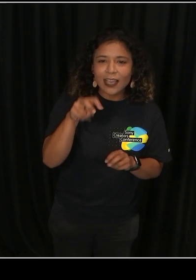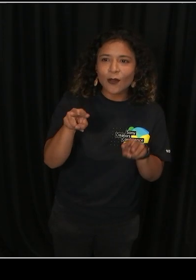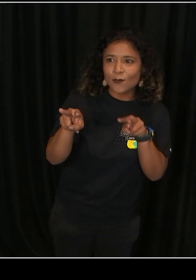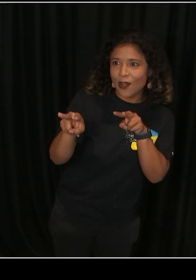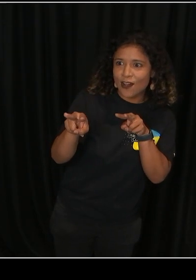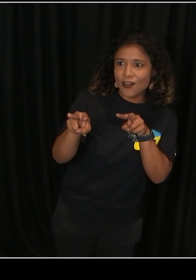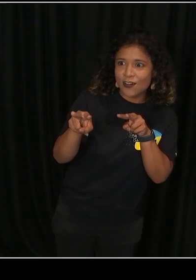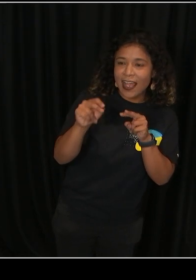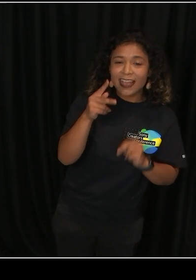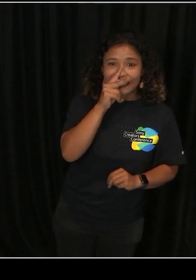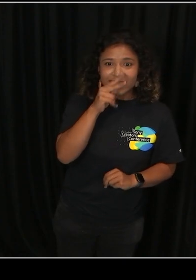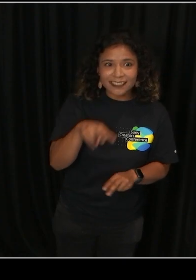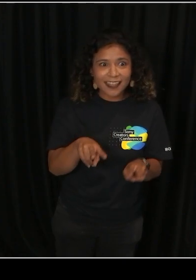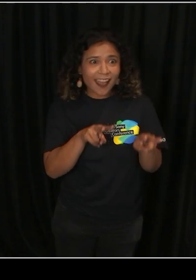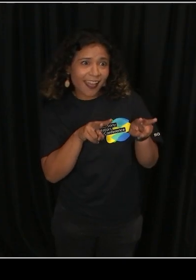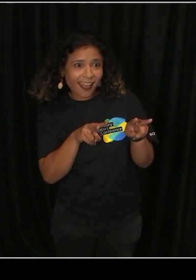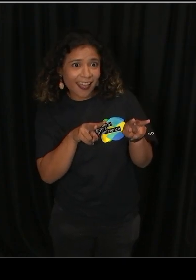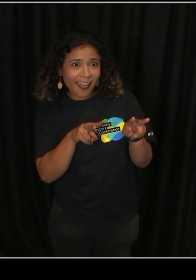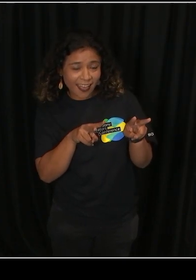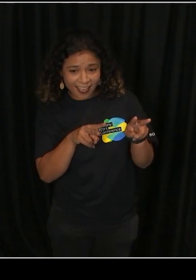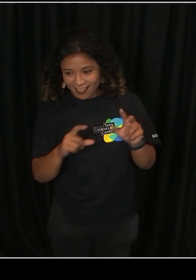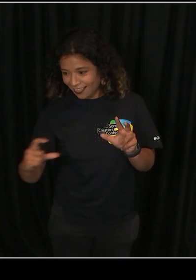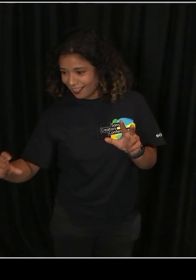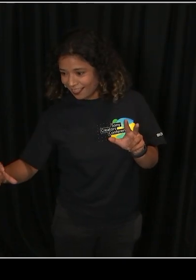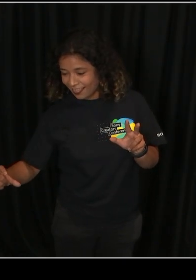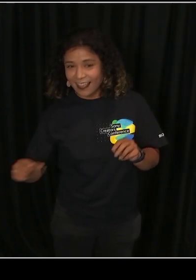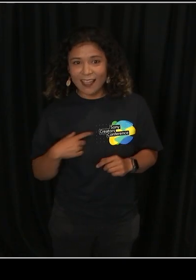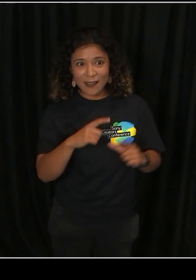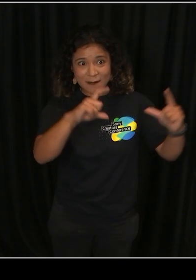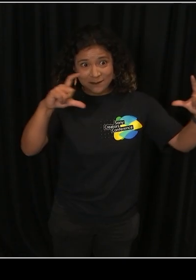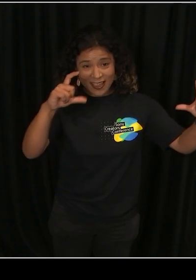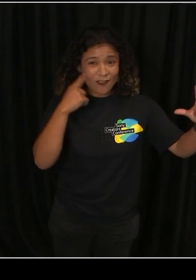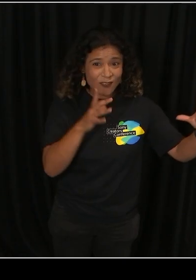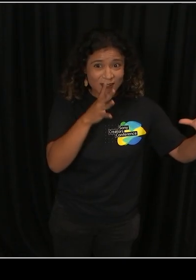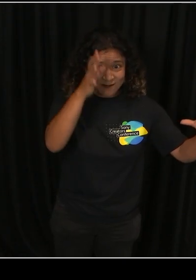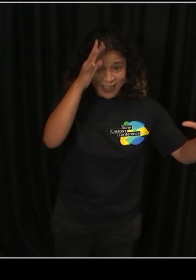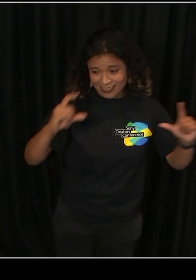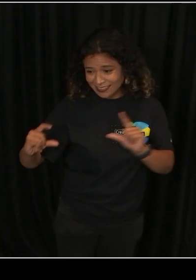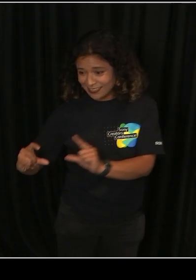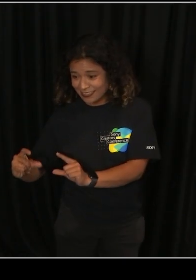and the kids were watching on on the smaller screen. This is a very young kid, by the way, watching.